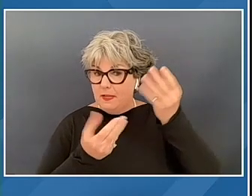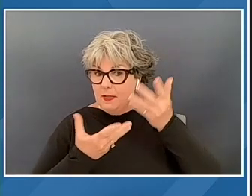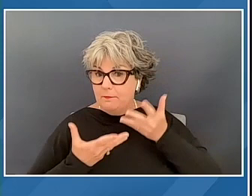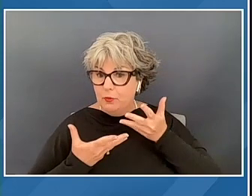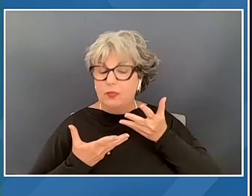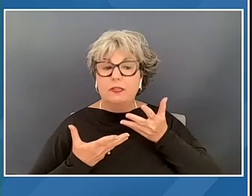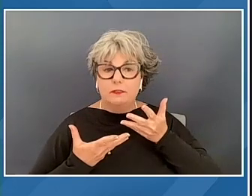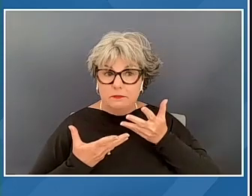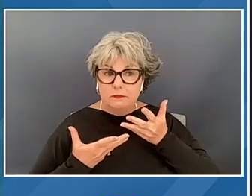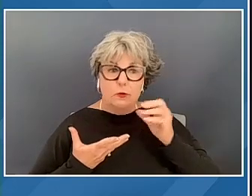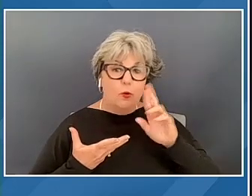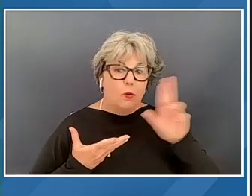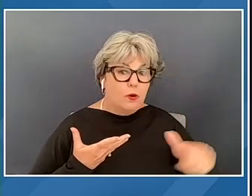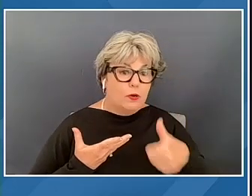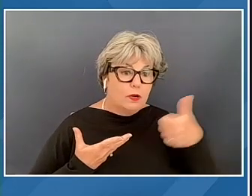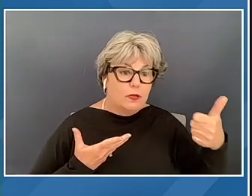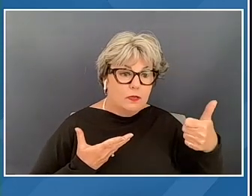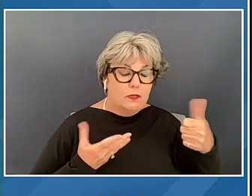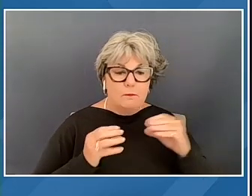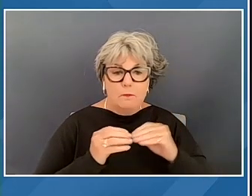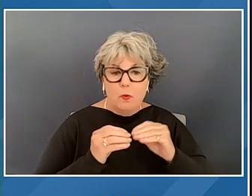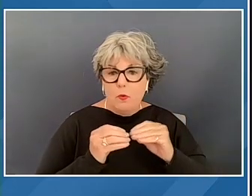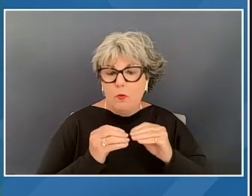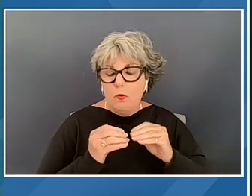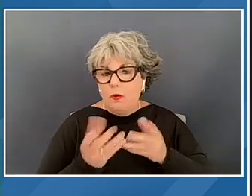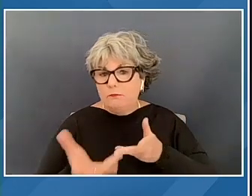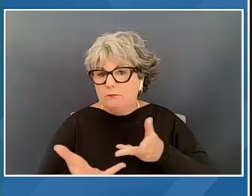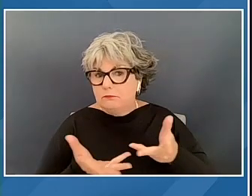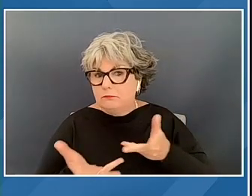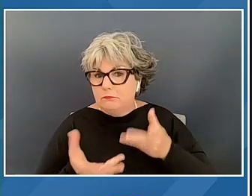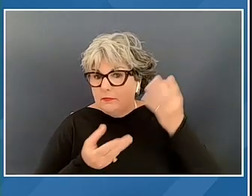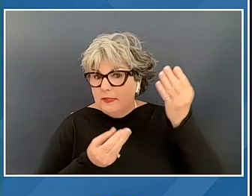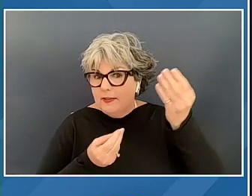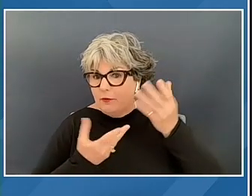additional information or questions you'd like.